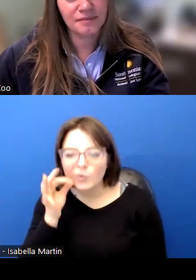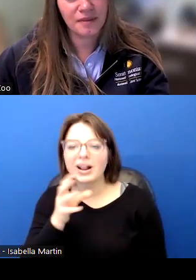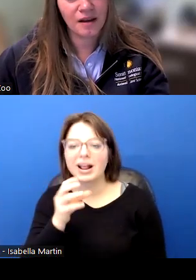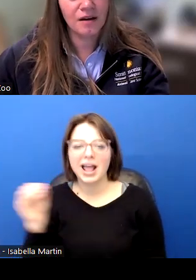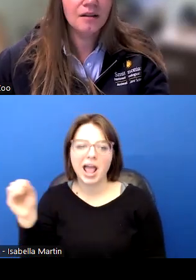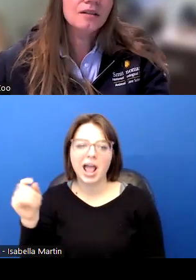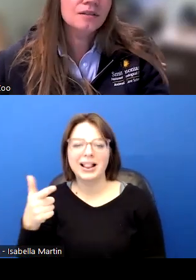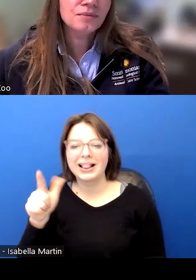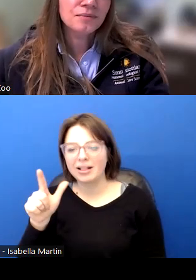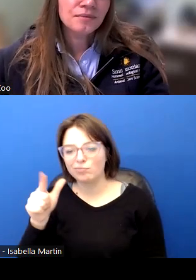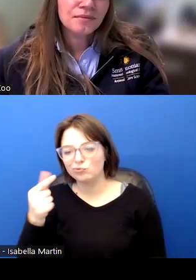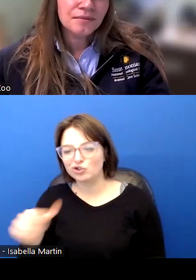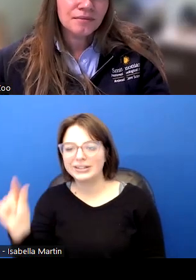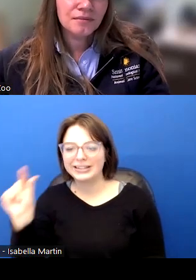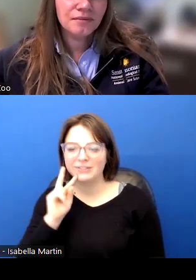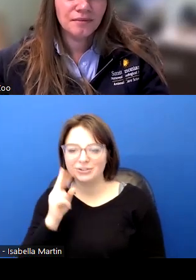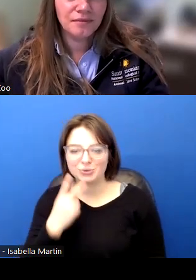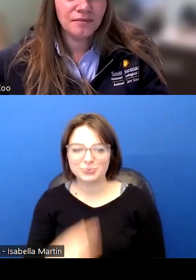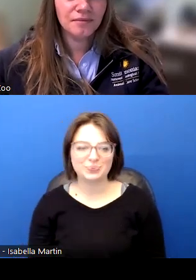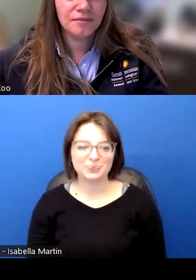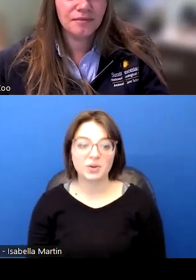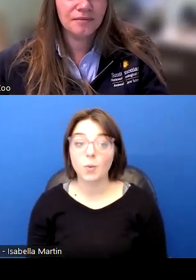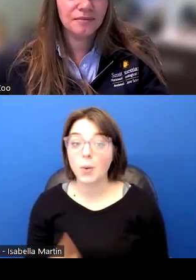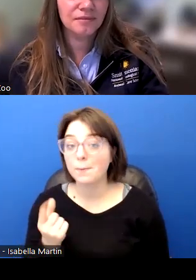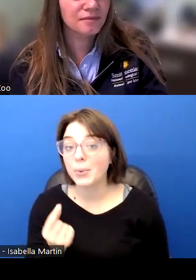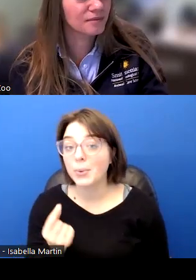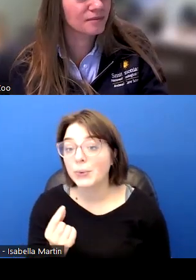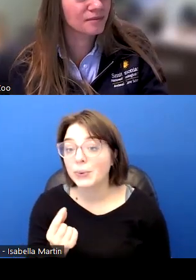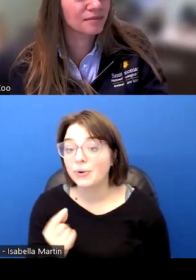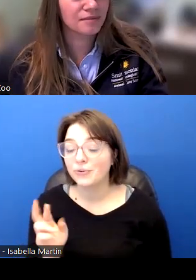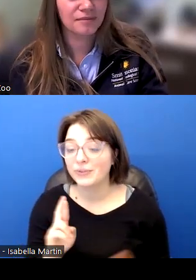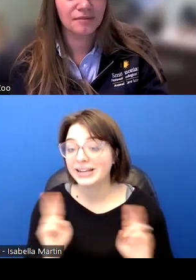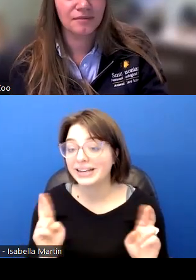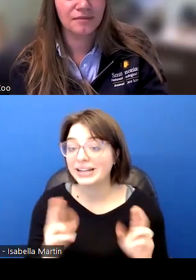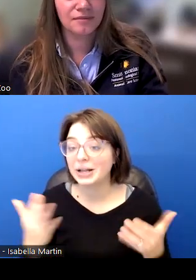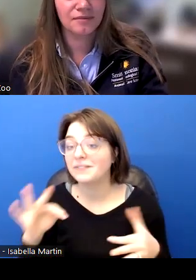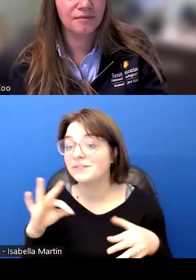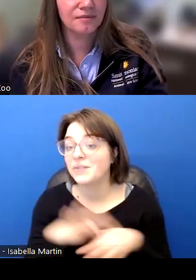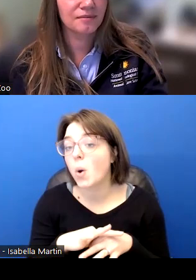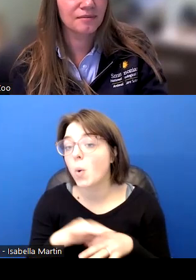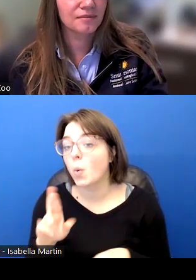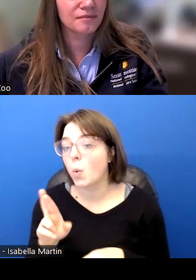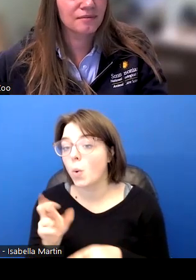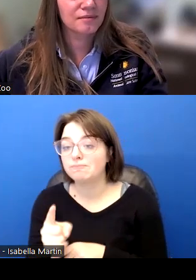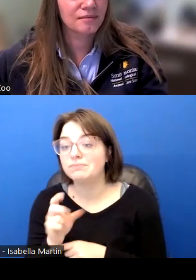Alright we have one more, let's see you can again feel free to put it in the chat if you would like